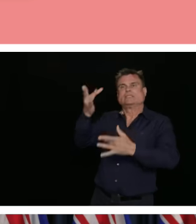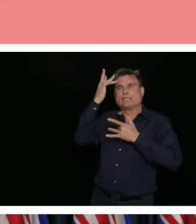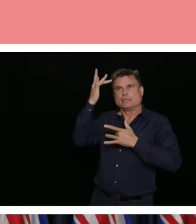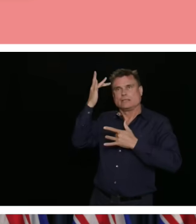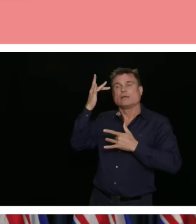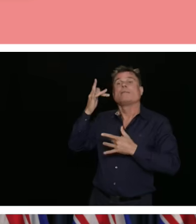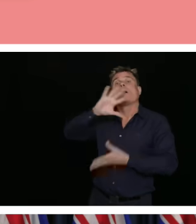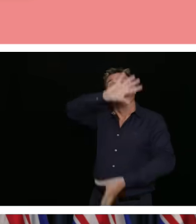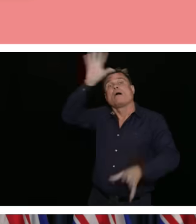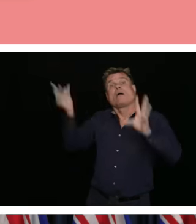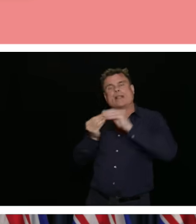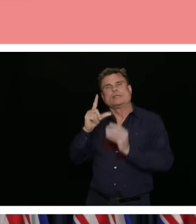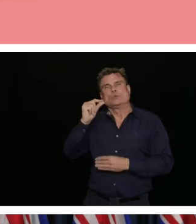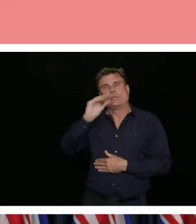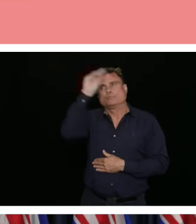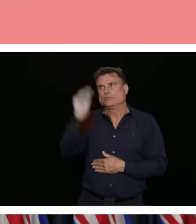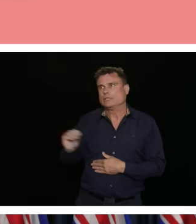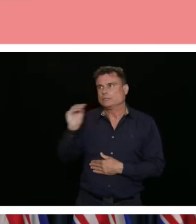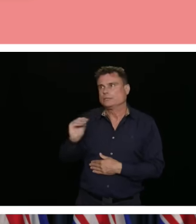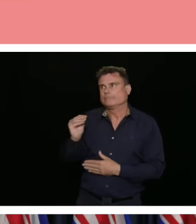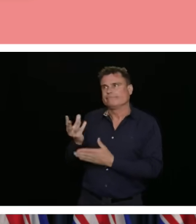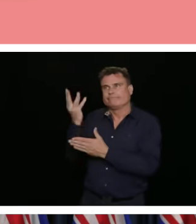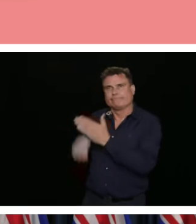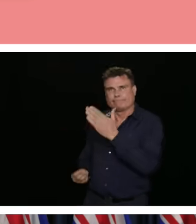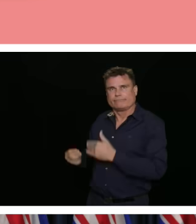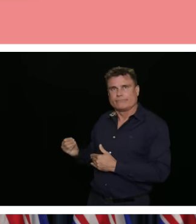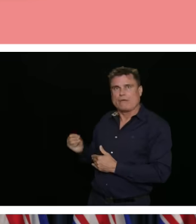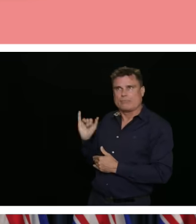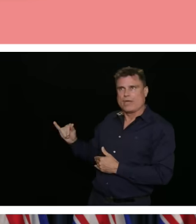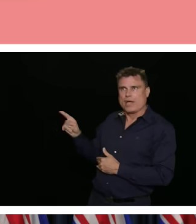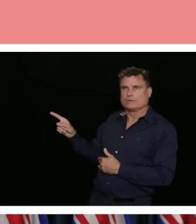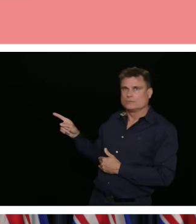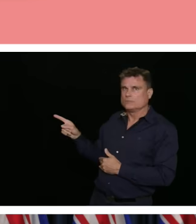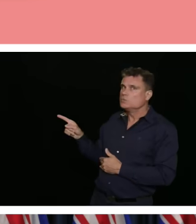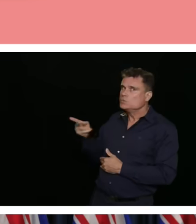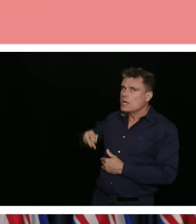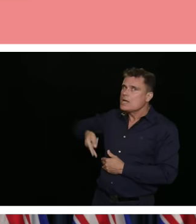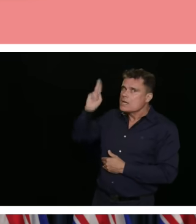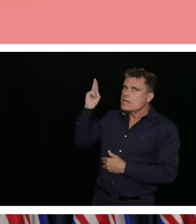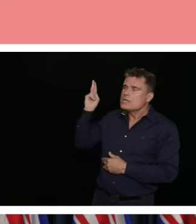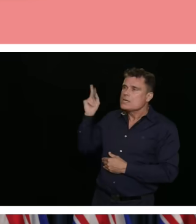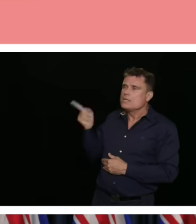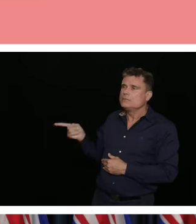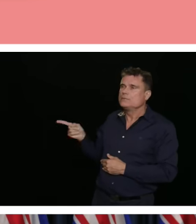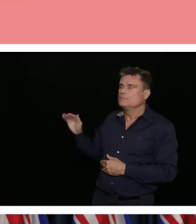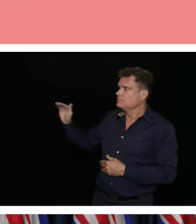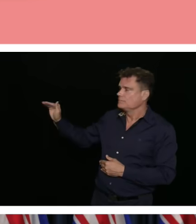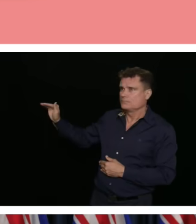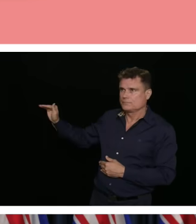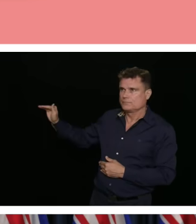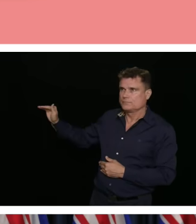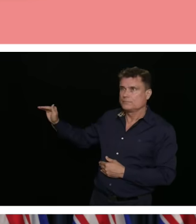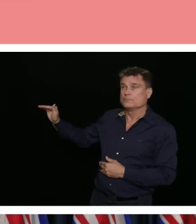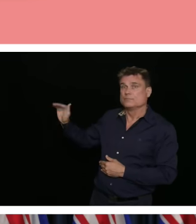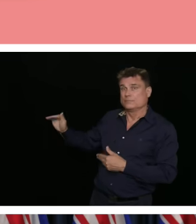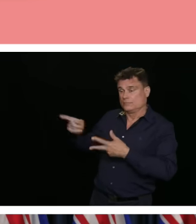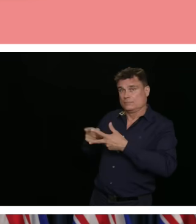Again, the median people age of medium have died from COVID-19 is quite elderly, at 85.